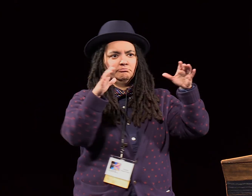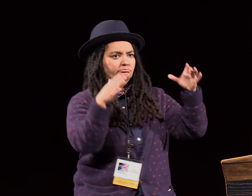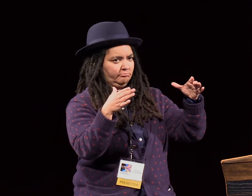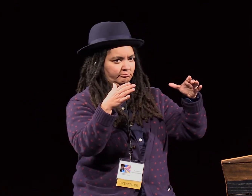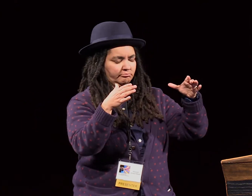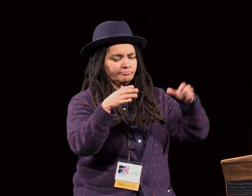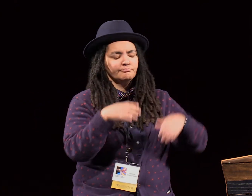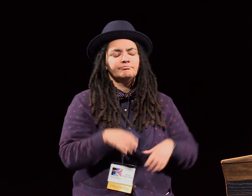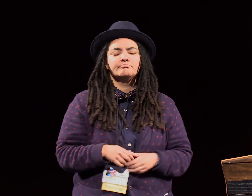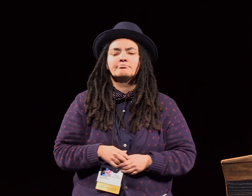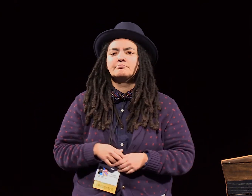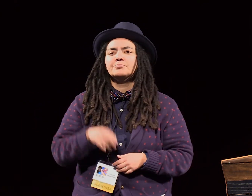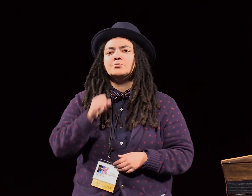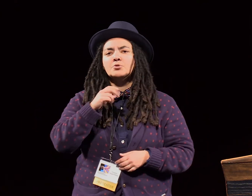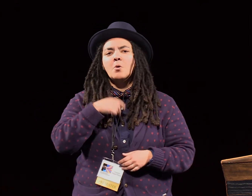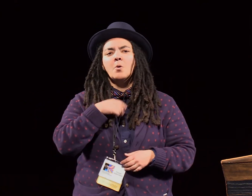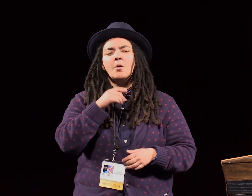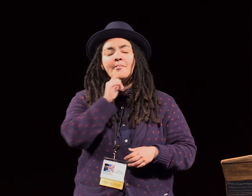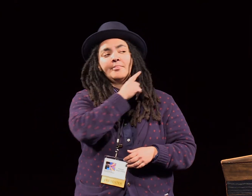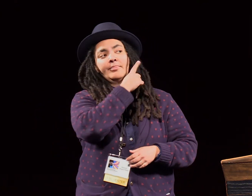that separation and make subgroups.